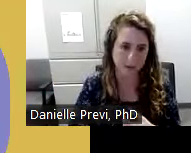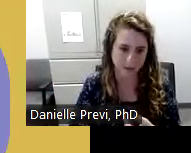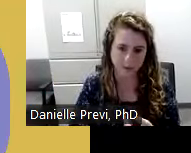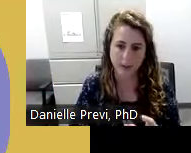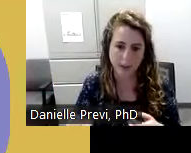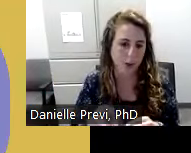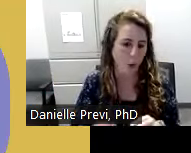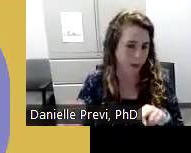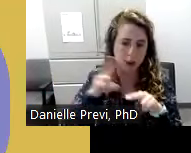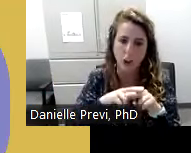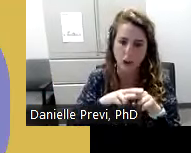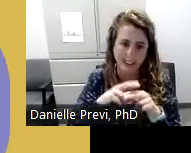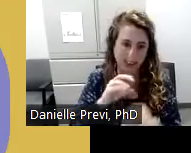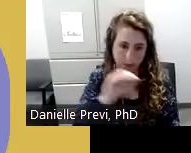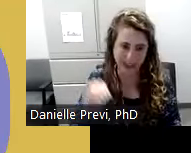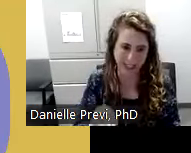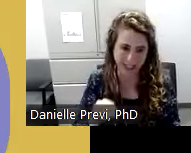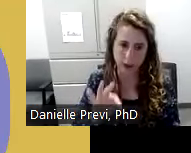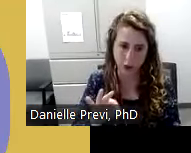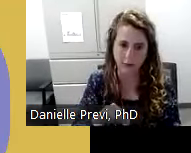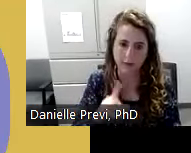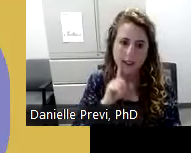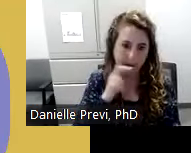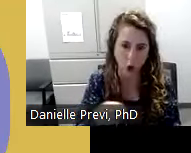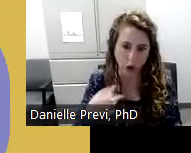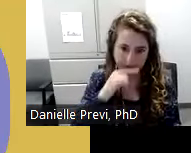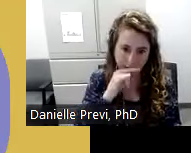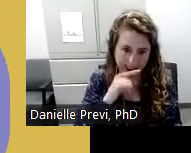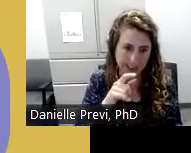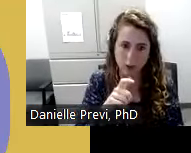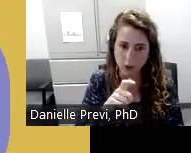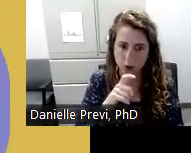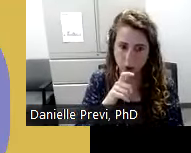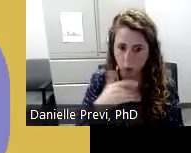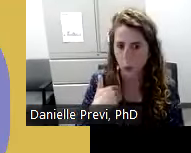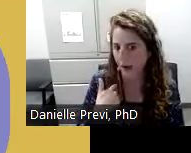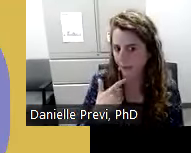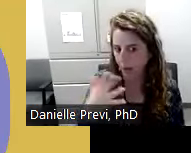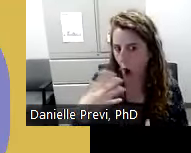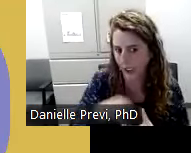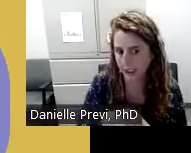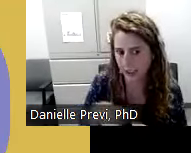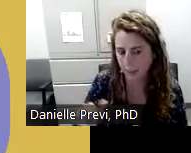Autism, definite increase in terms of the percentage of deaf and hard of hearing children